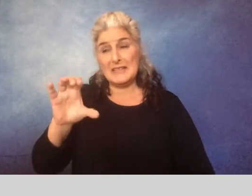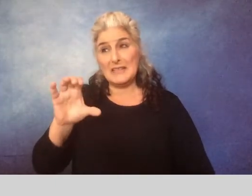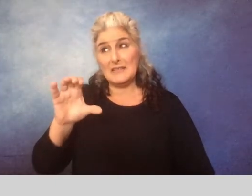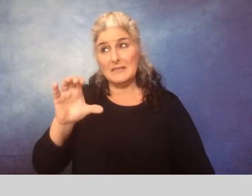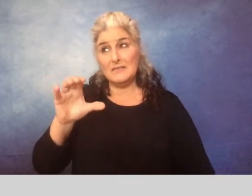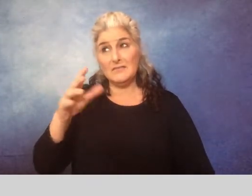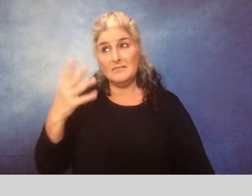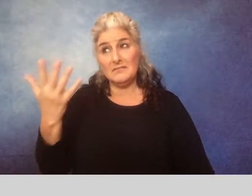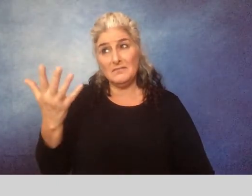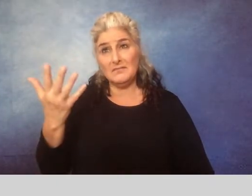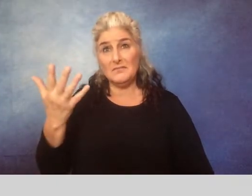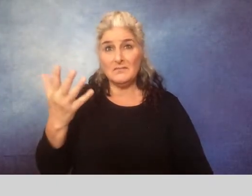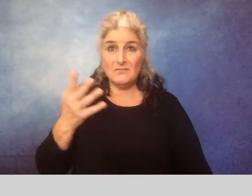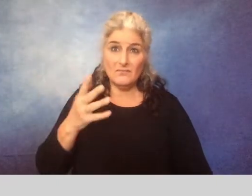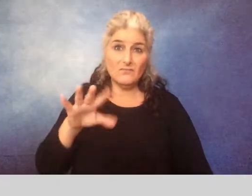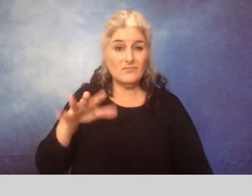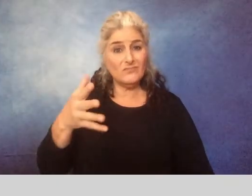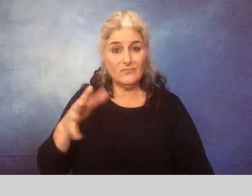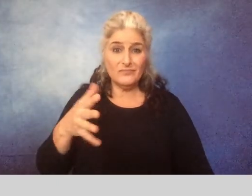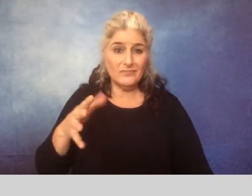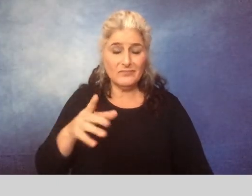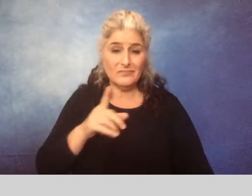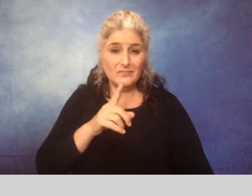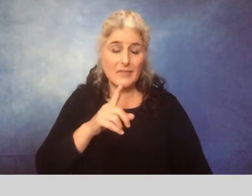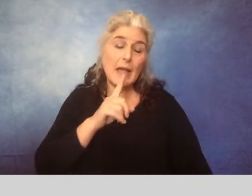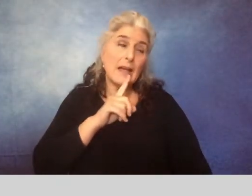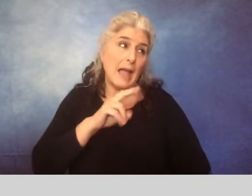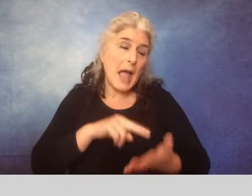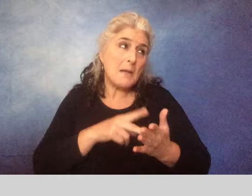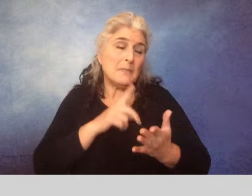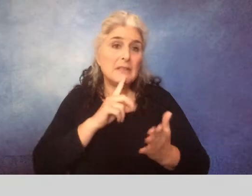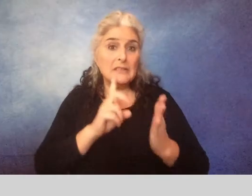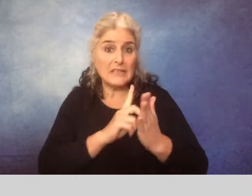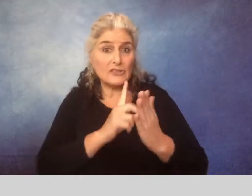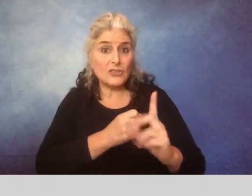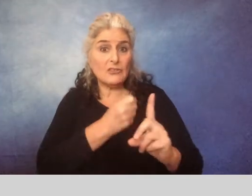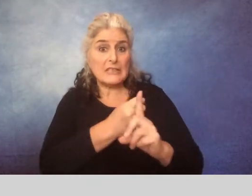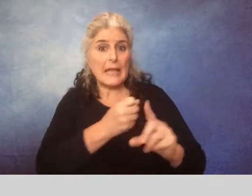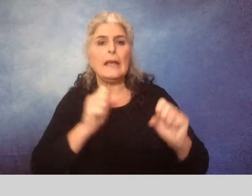Sure, dictionary attacks are a valid hacking technique, no question about it.